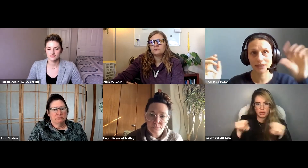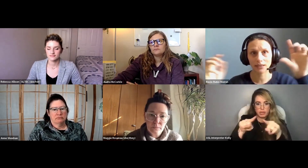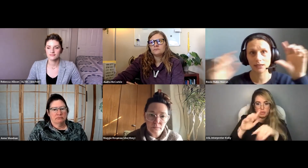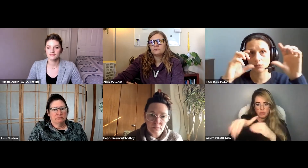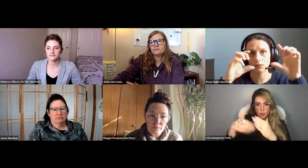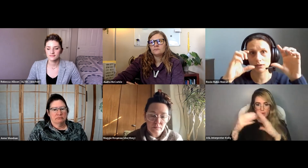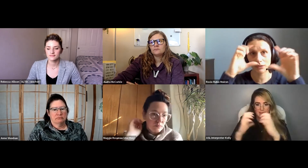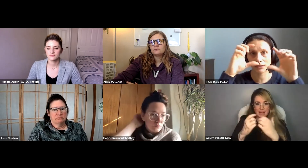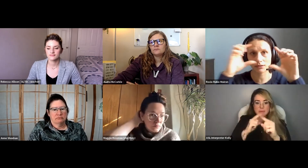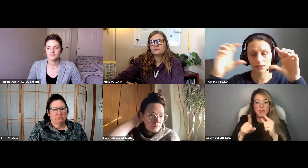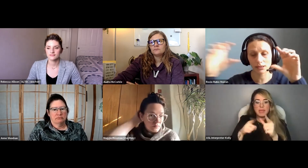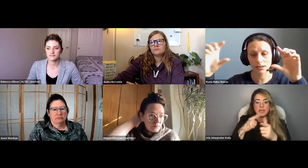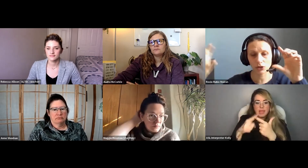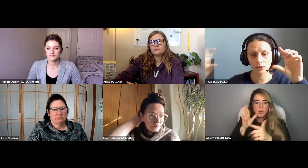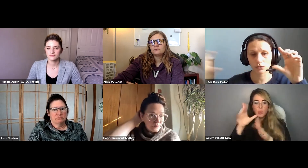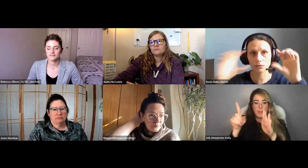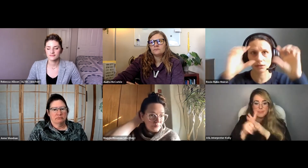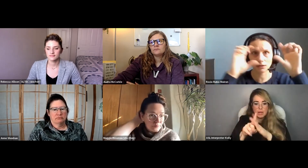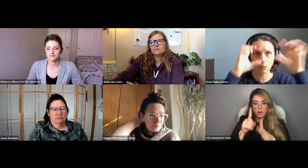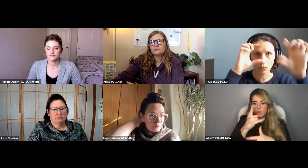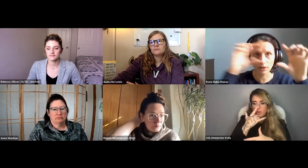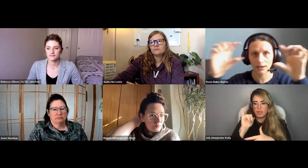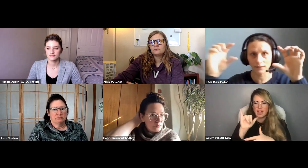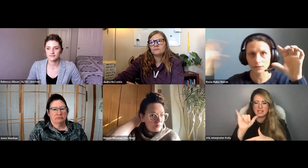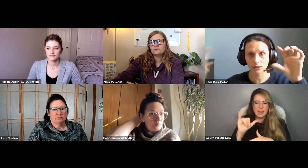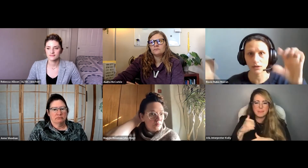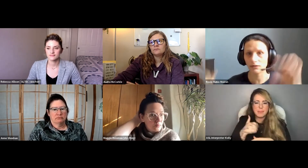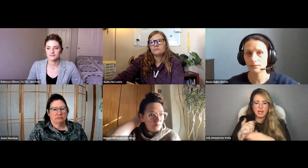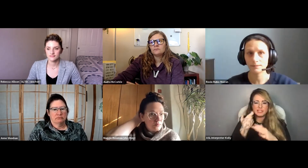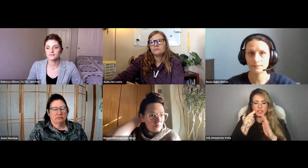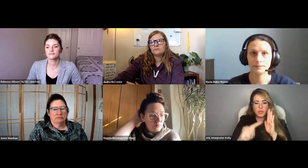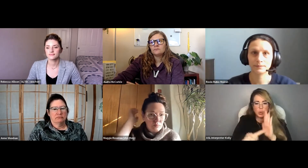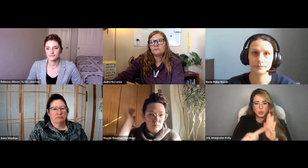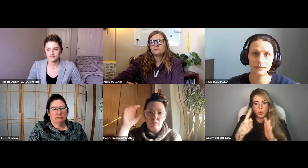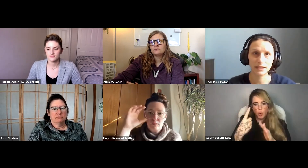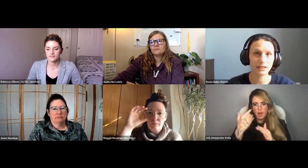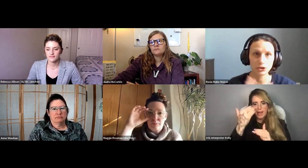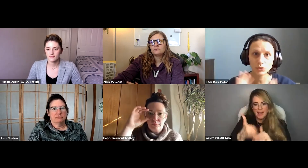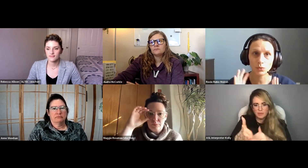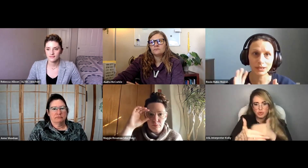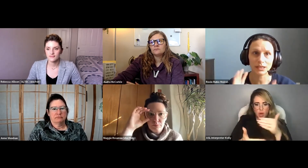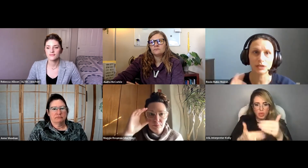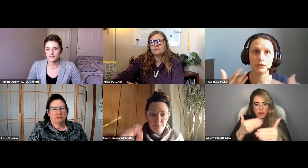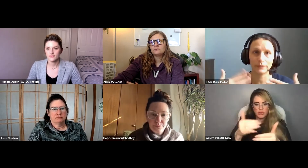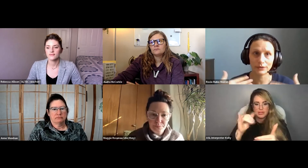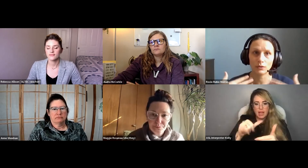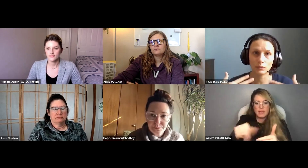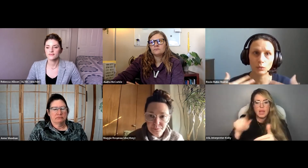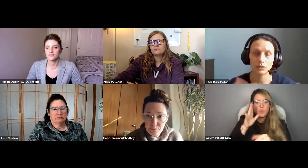then it will appear as I show you like one after another. They are just working on their own work.